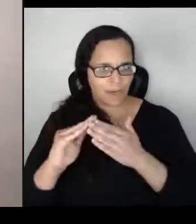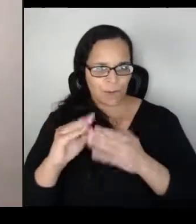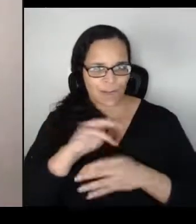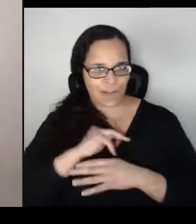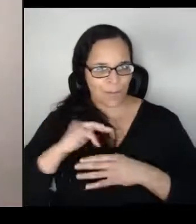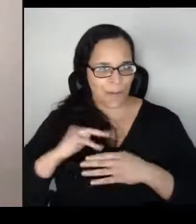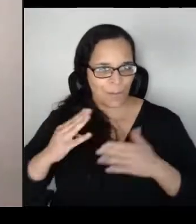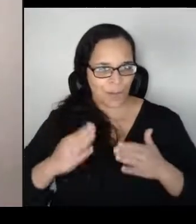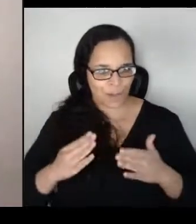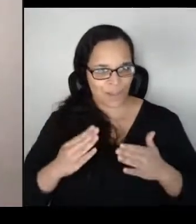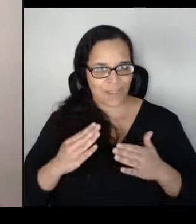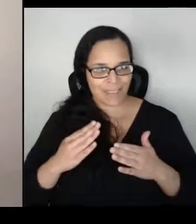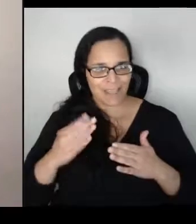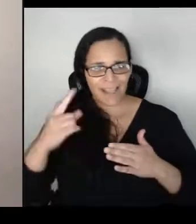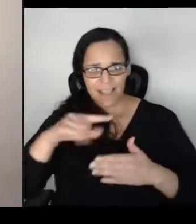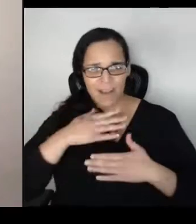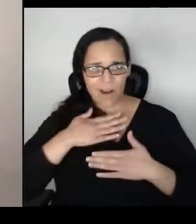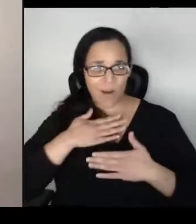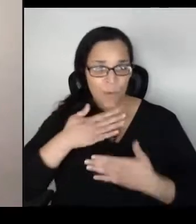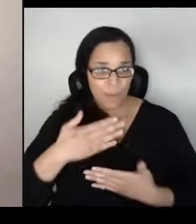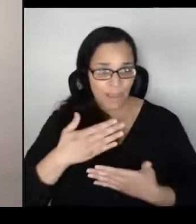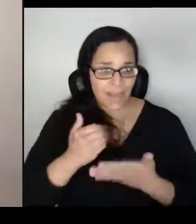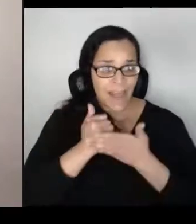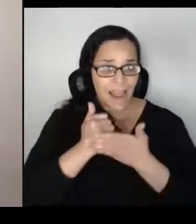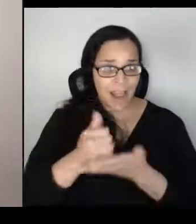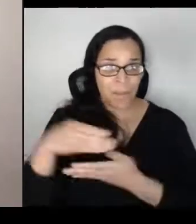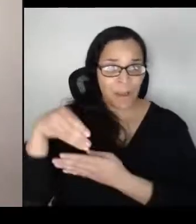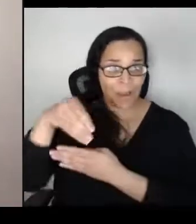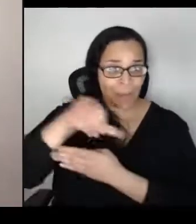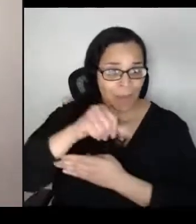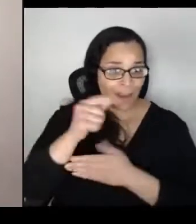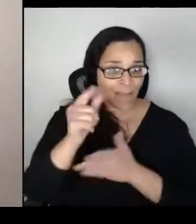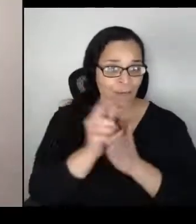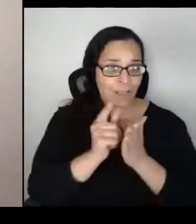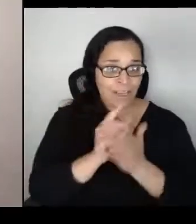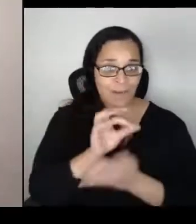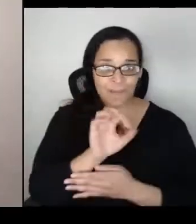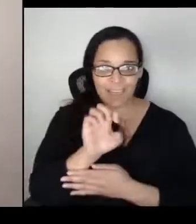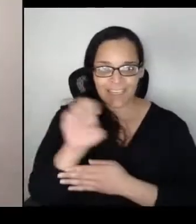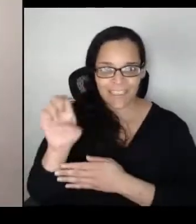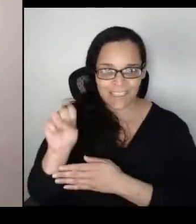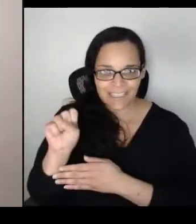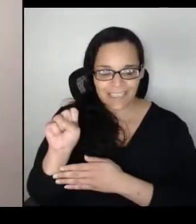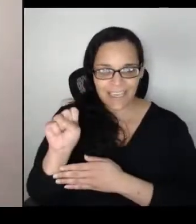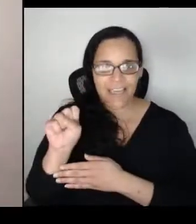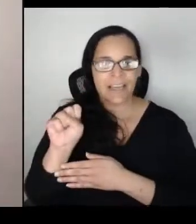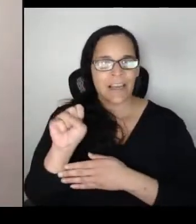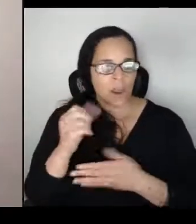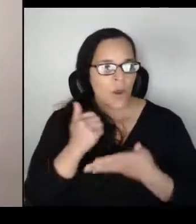to help pay for legal fees, who are willing to help translate for them,